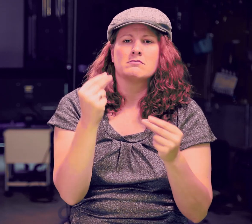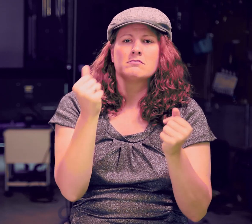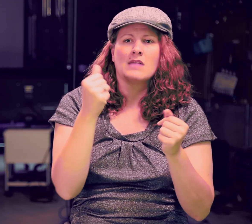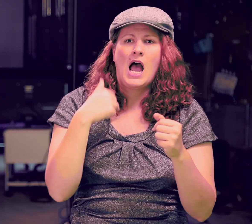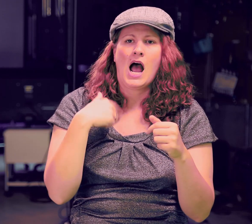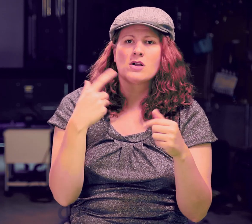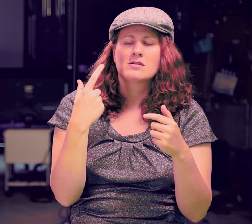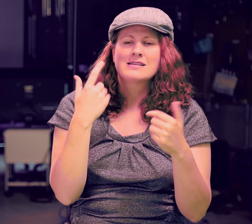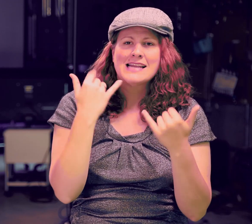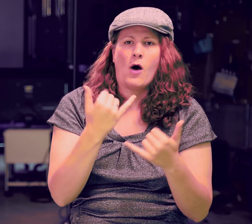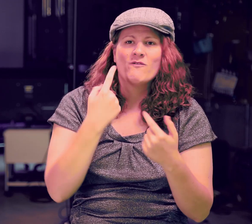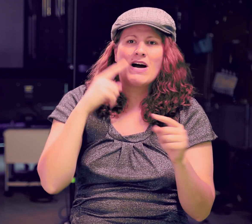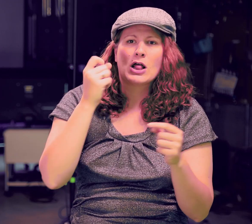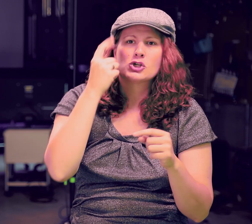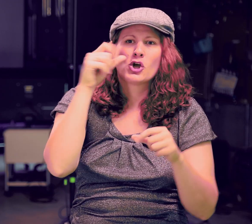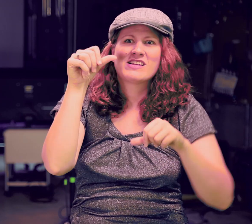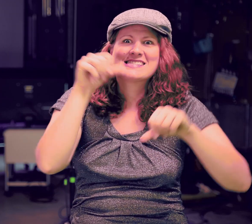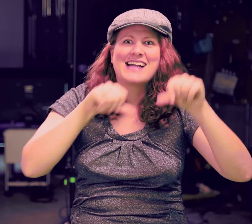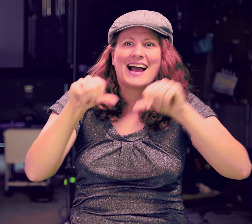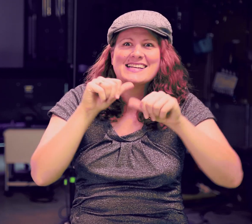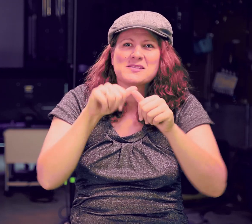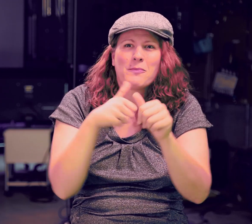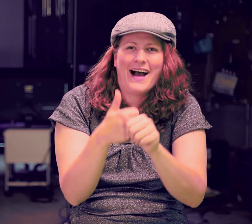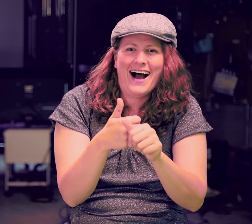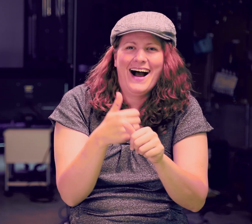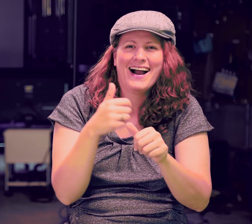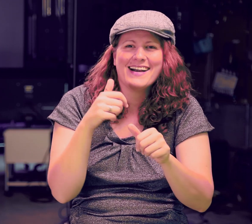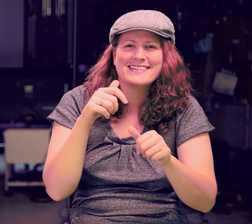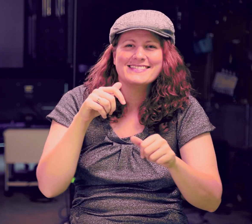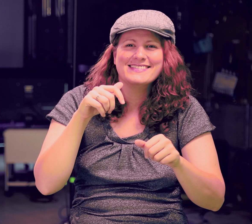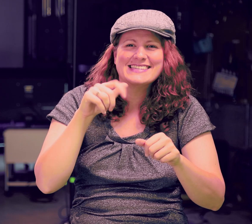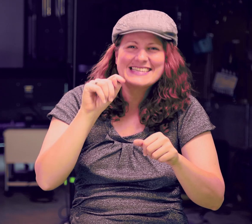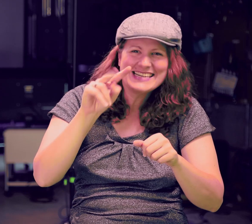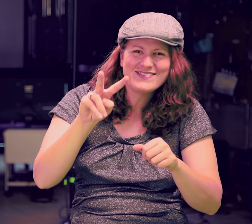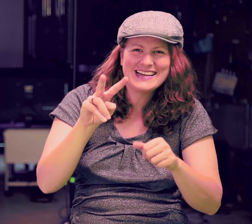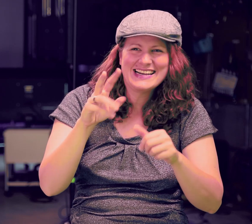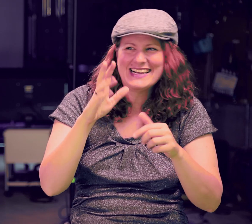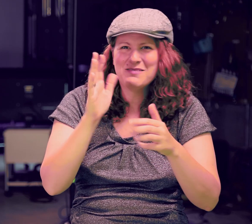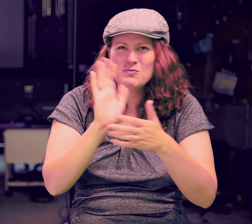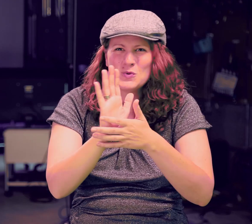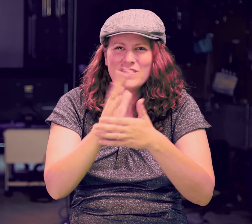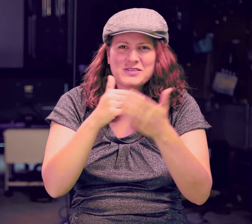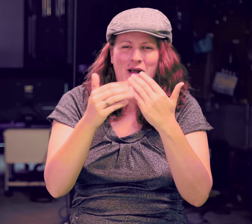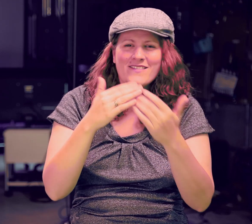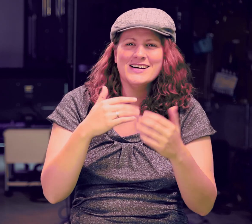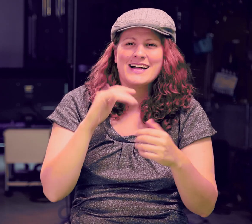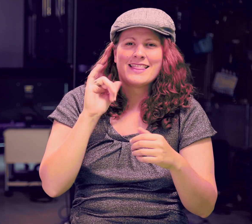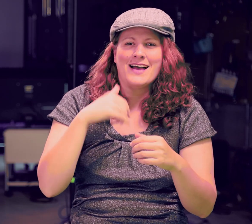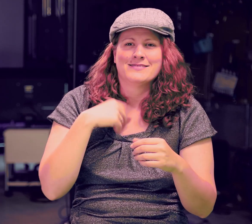Instantly, I finally realized the science behind TV, Movies, etc.